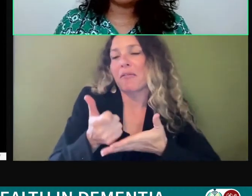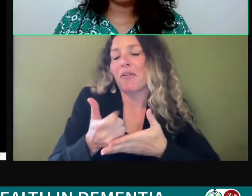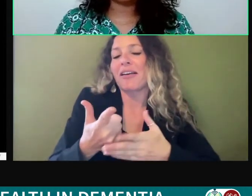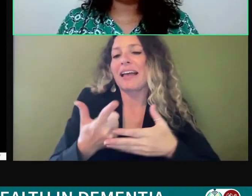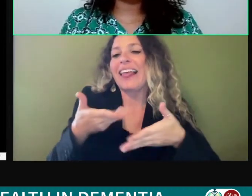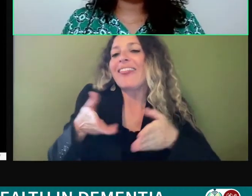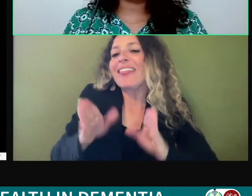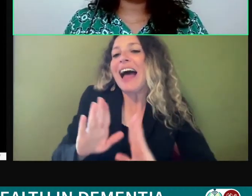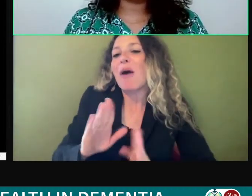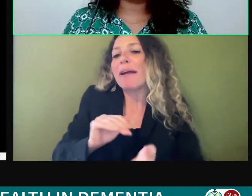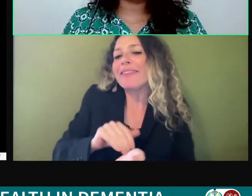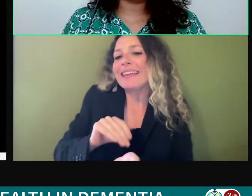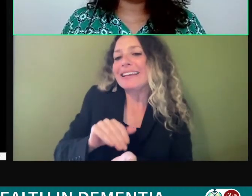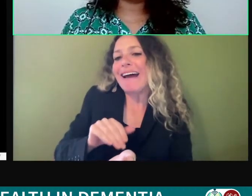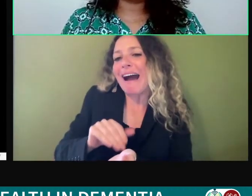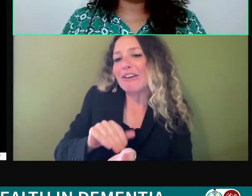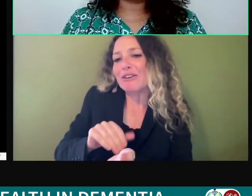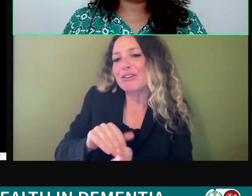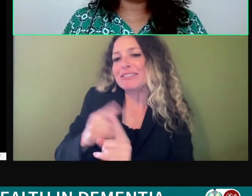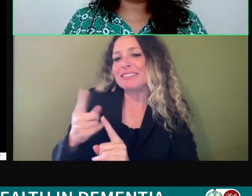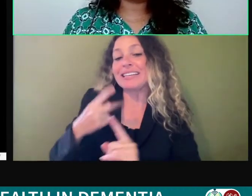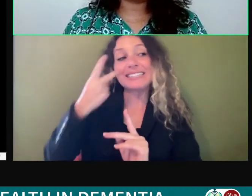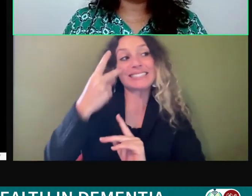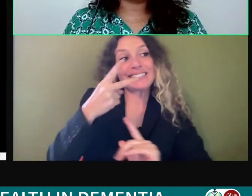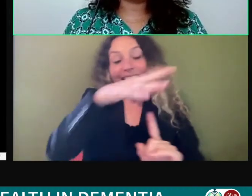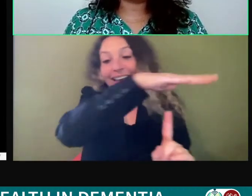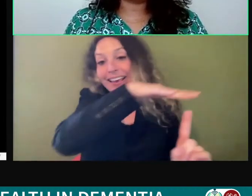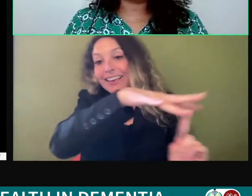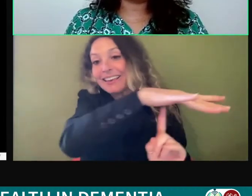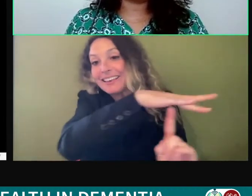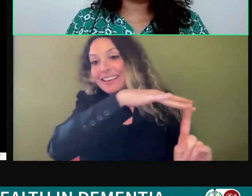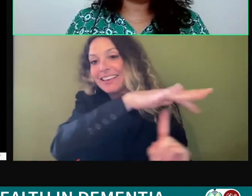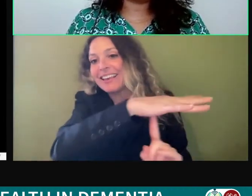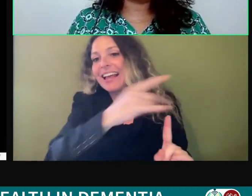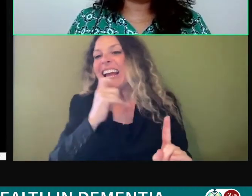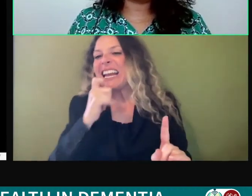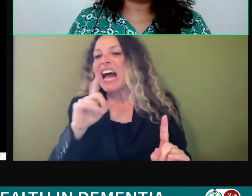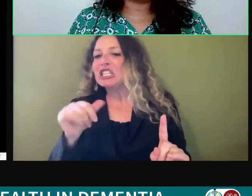rather than my having to hint at it in front of him would probably help me get